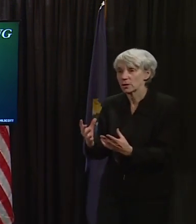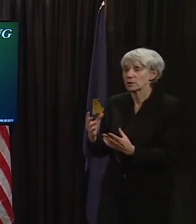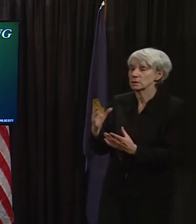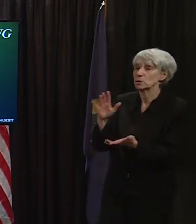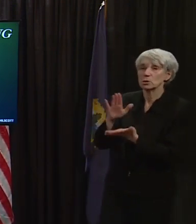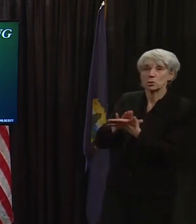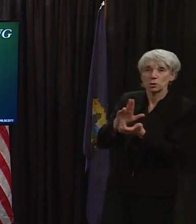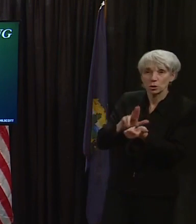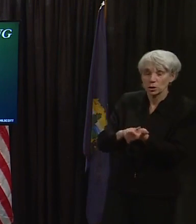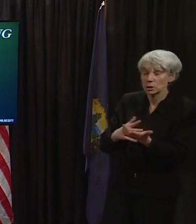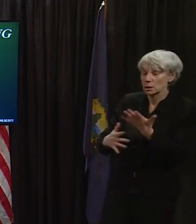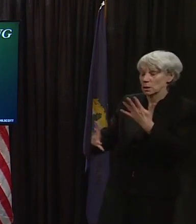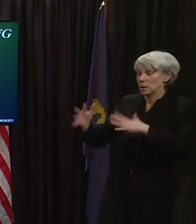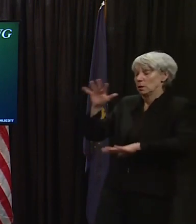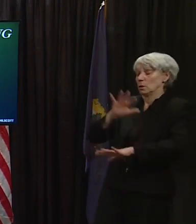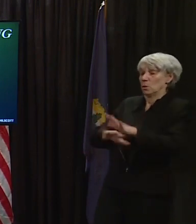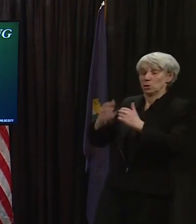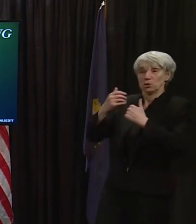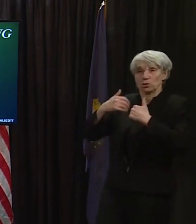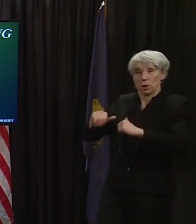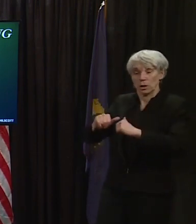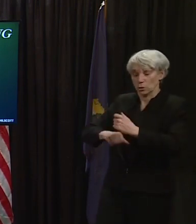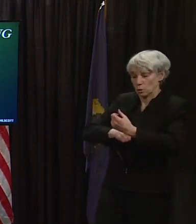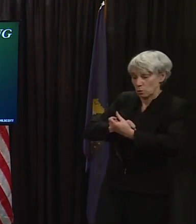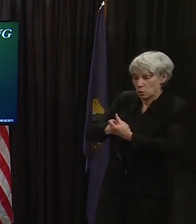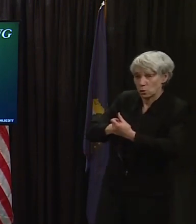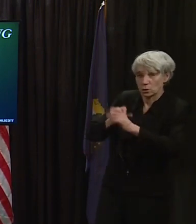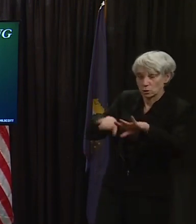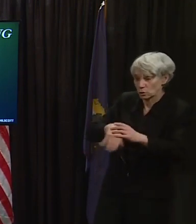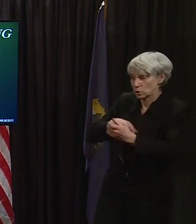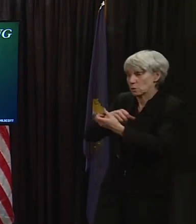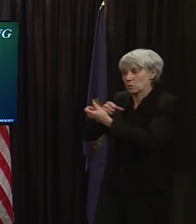manage the needs of Children and families that generally keep us busy. A